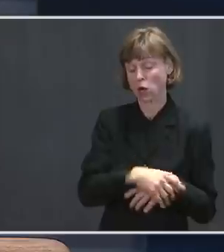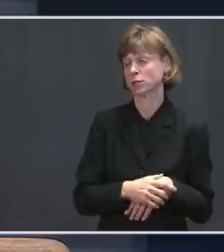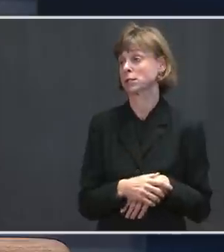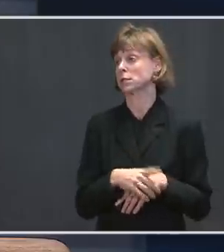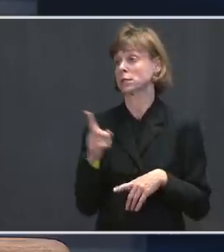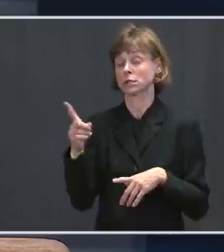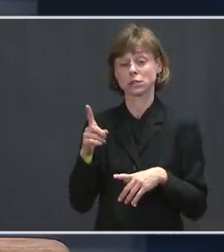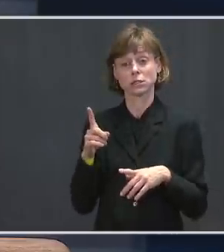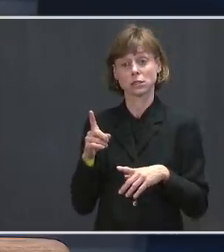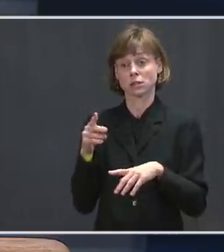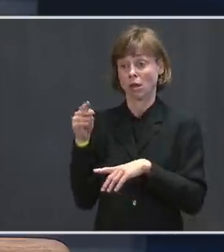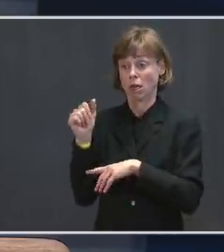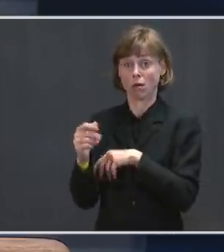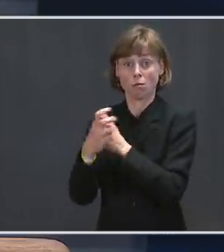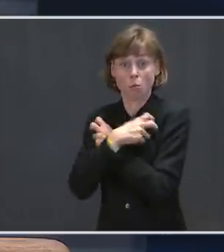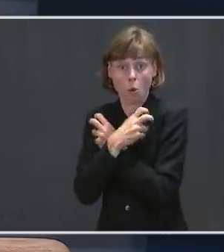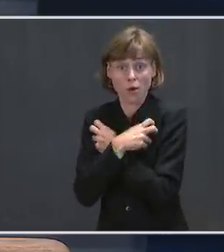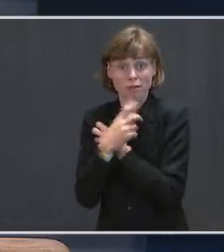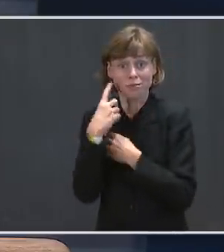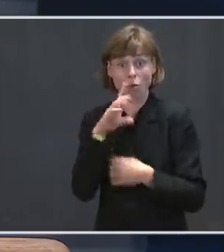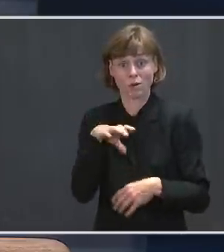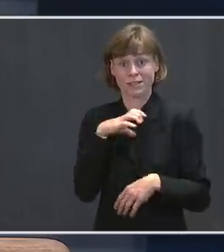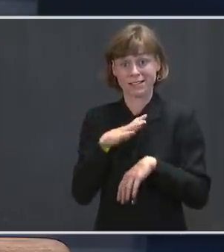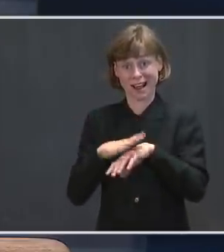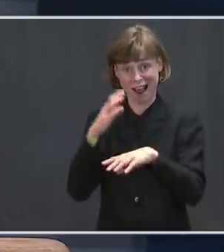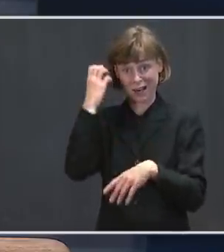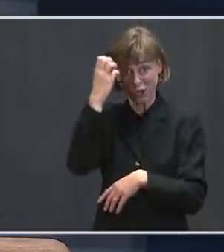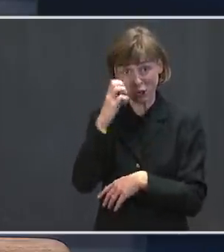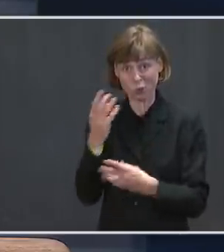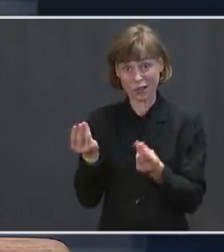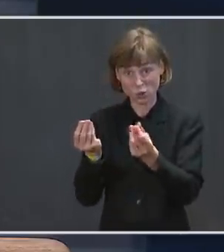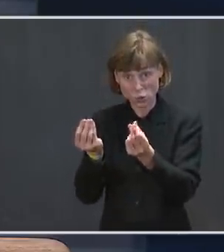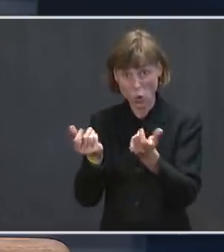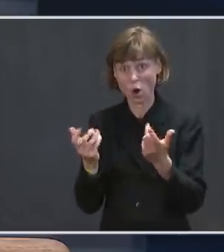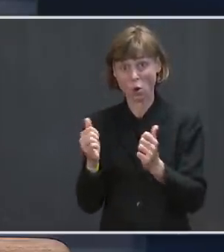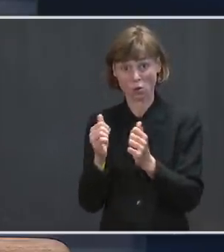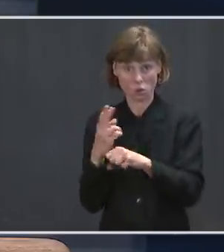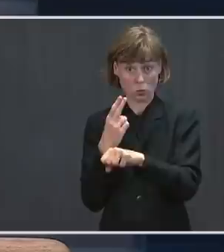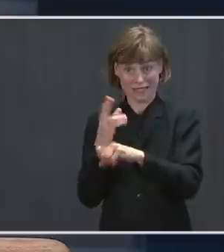on European soil with chemical weapons. It includes the types of hacks and breaches